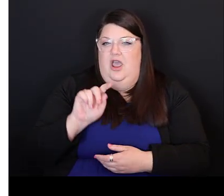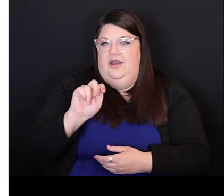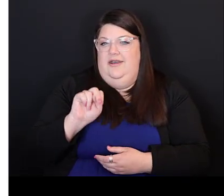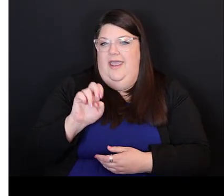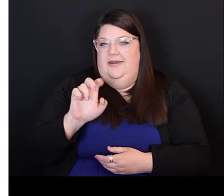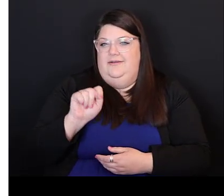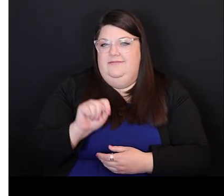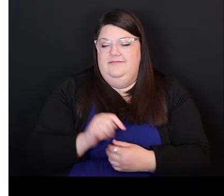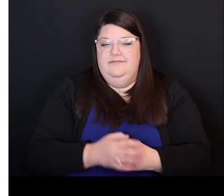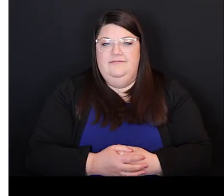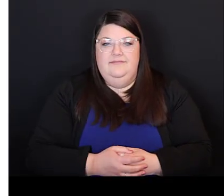83 center.net.